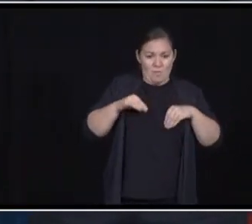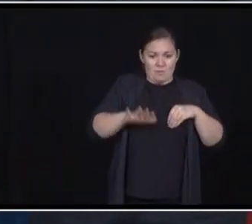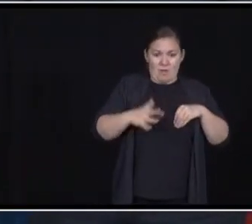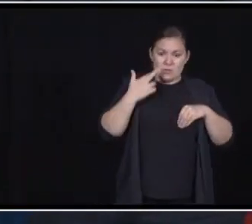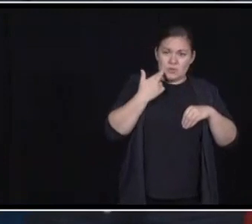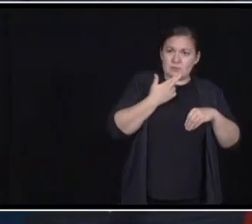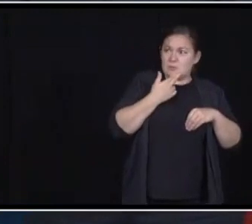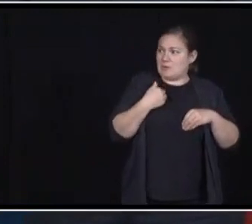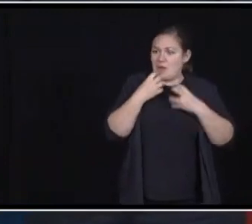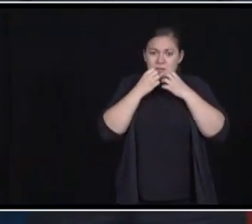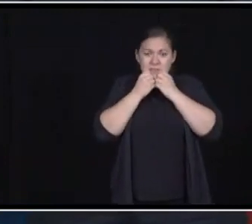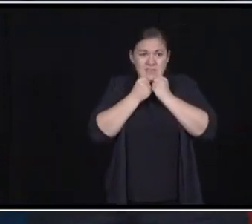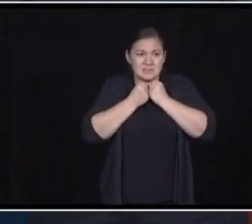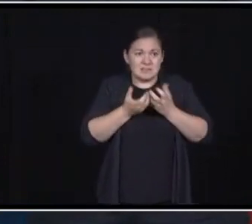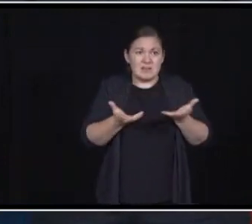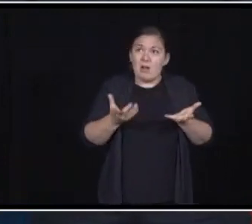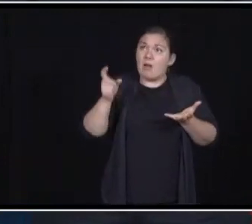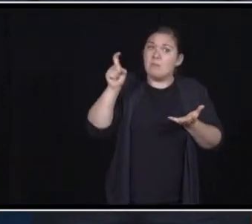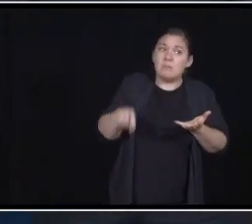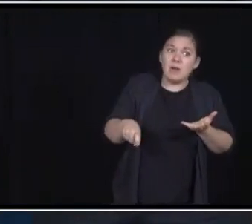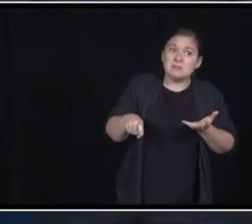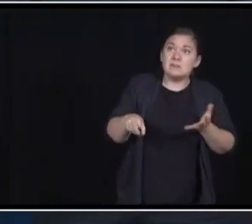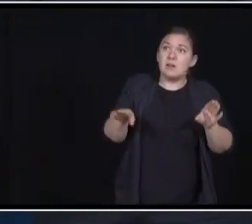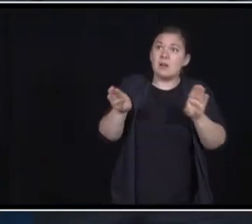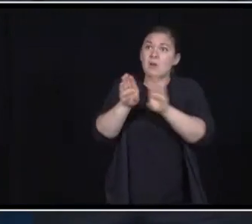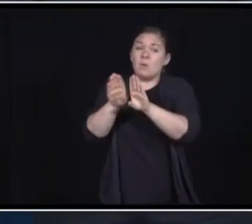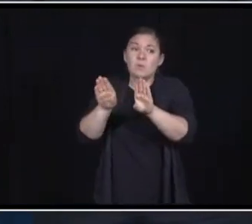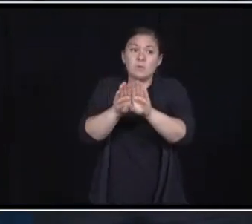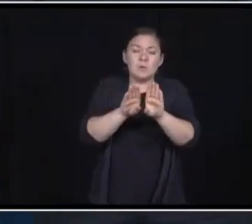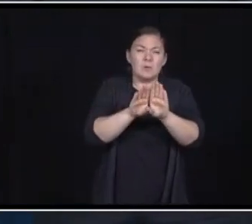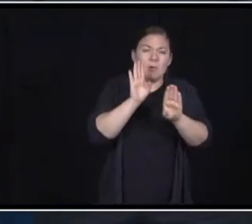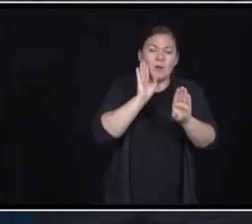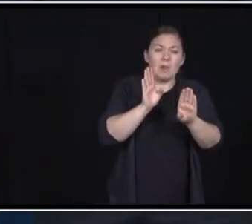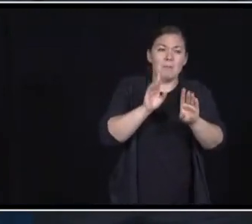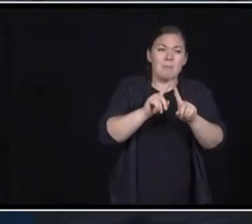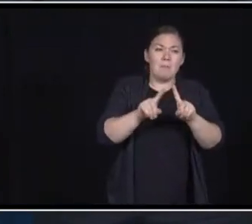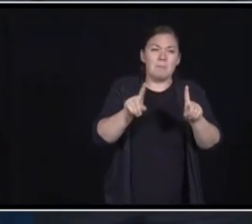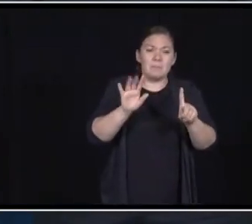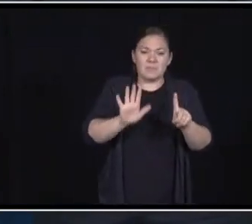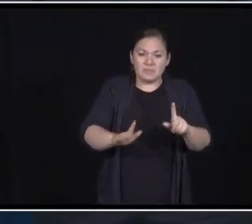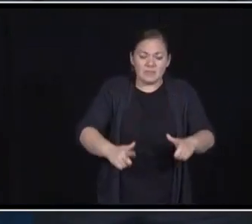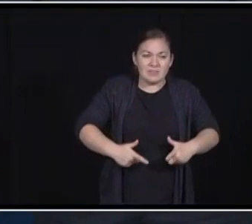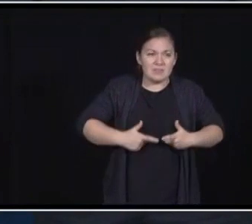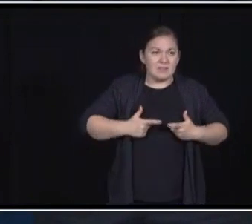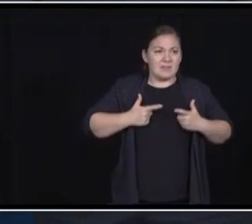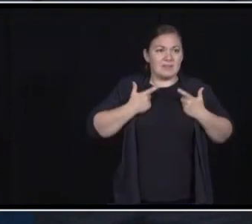And they have put everything they had... And I need to make sure that 100%, I have proven